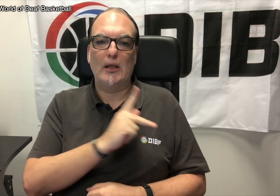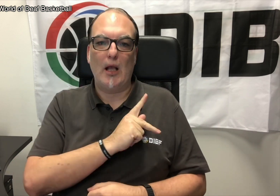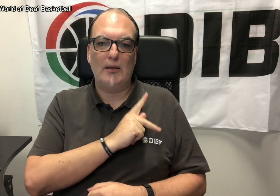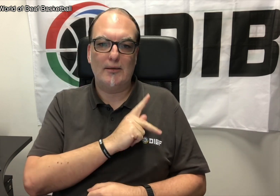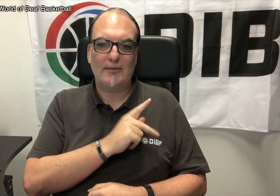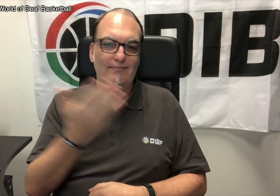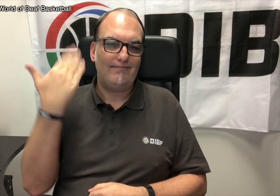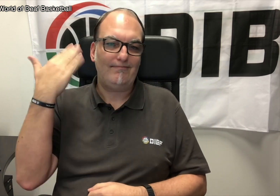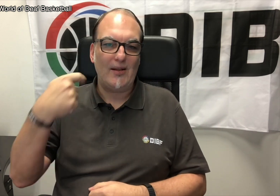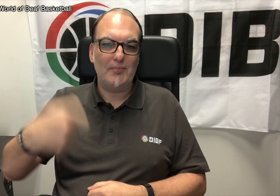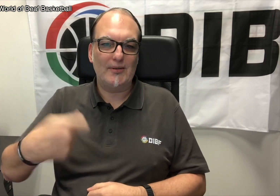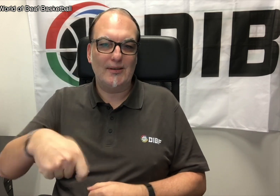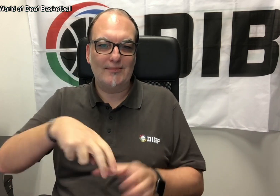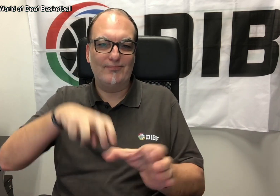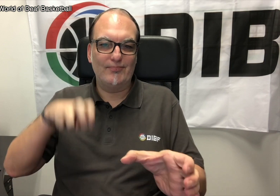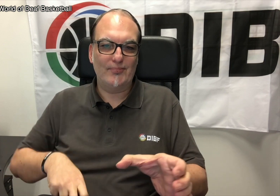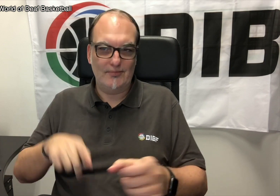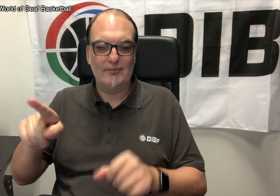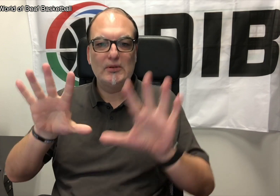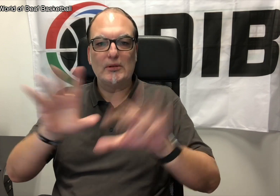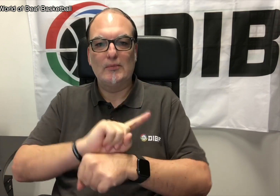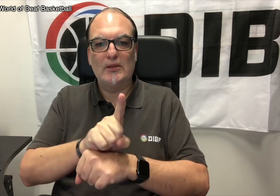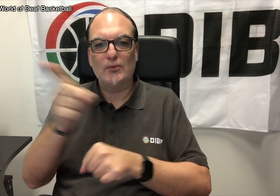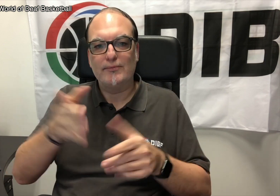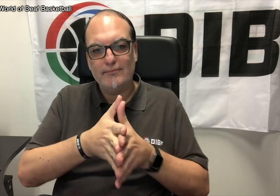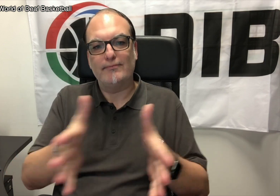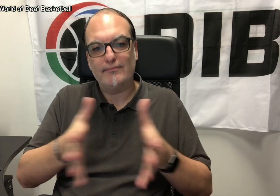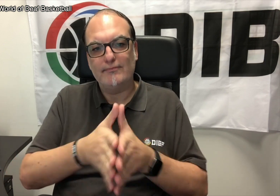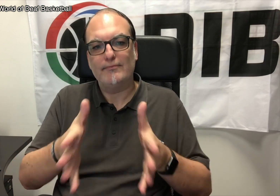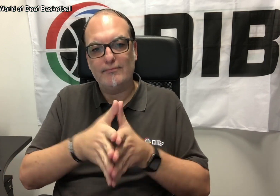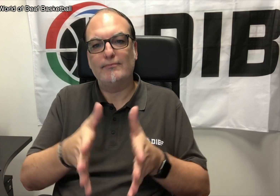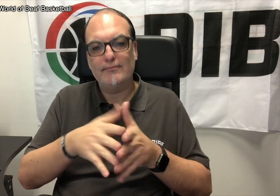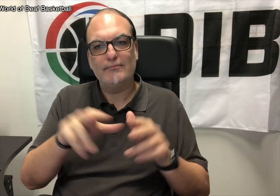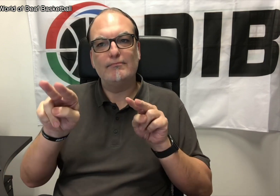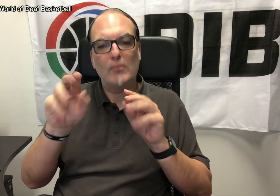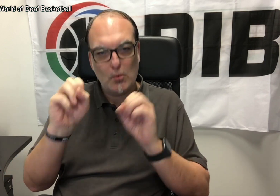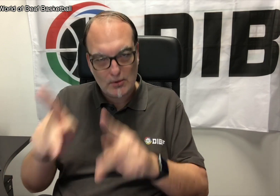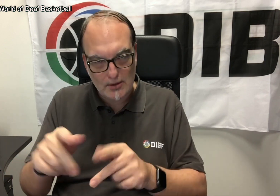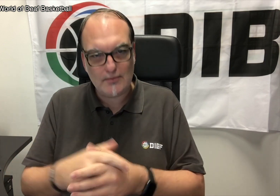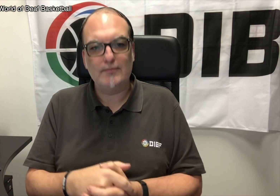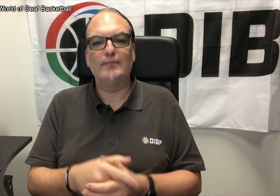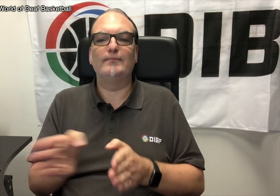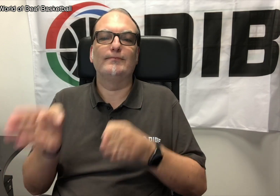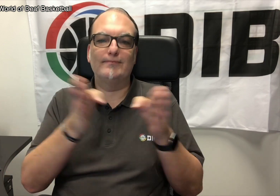Kang, the past president spoke for 10 minutes,